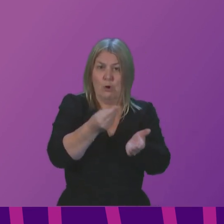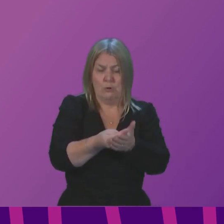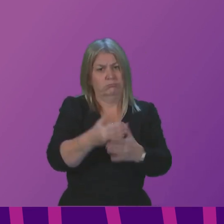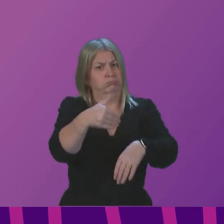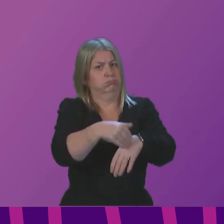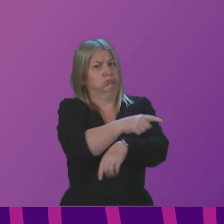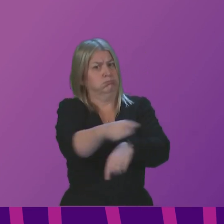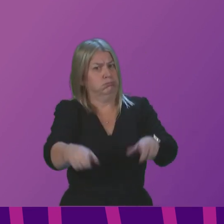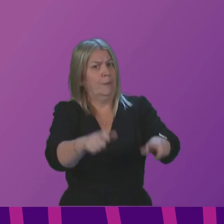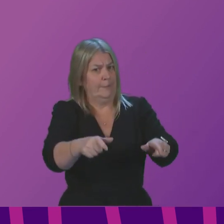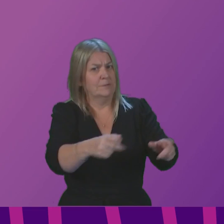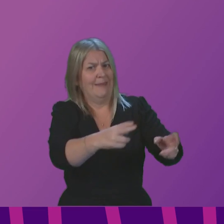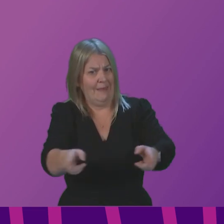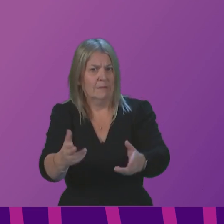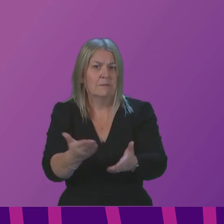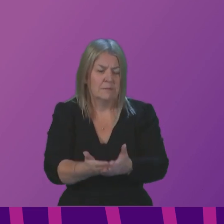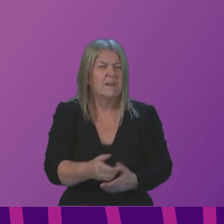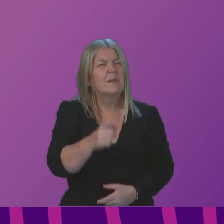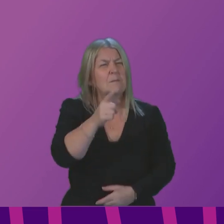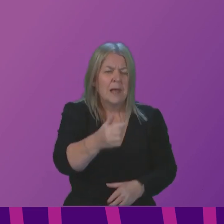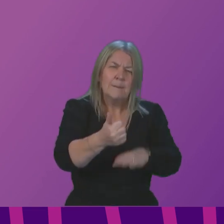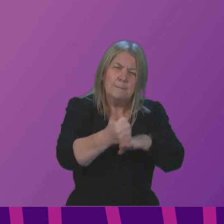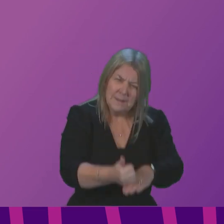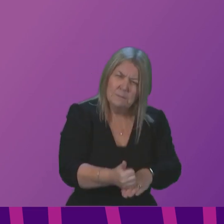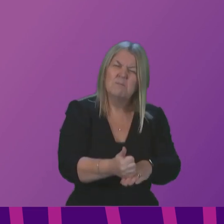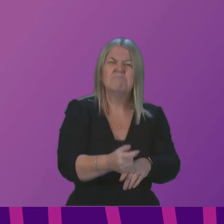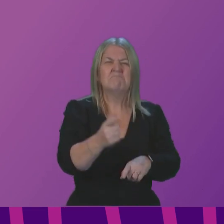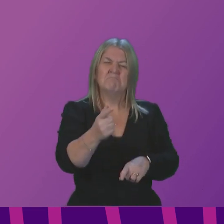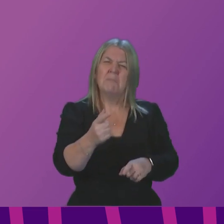the effectiveness of the 50p unit price will have declined. Bearing in mind the fact that